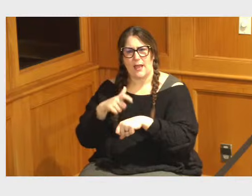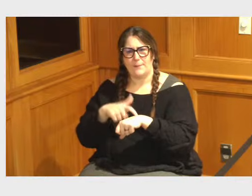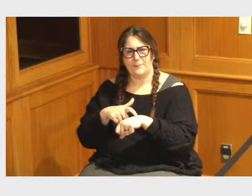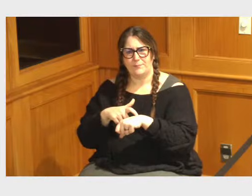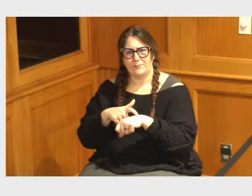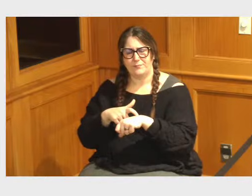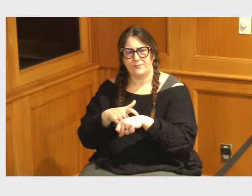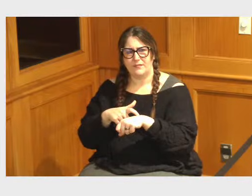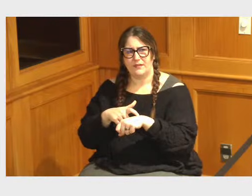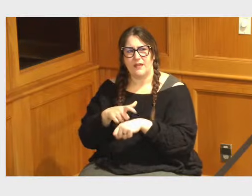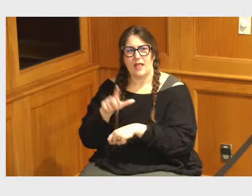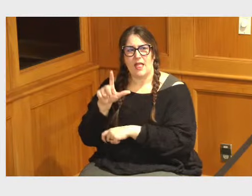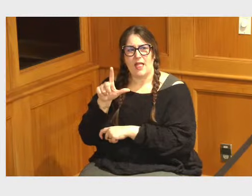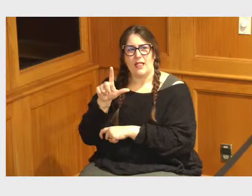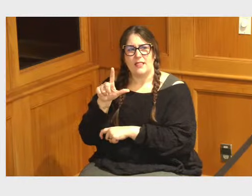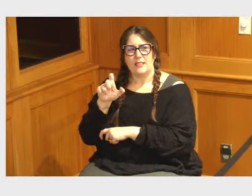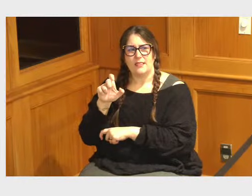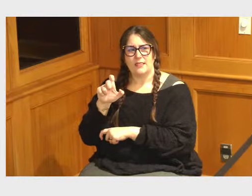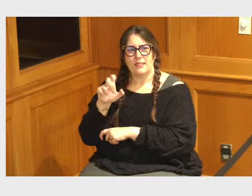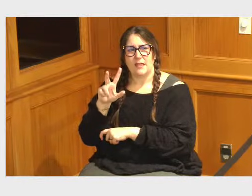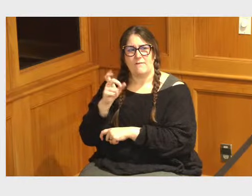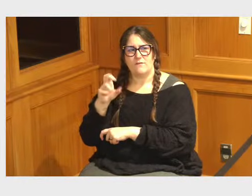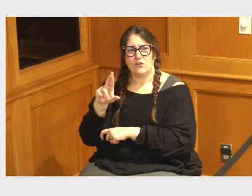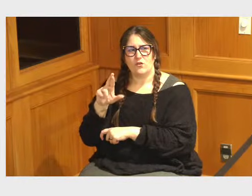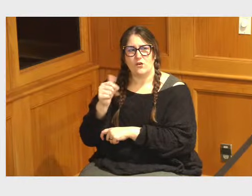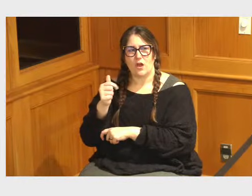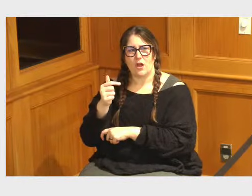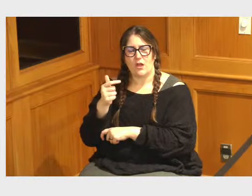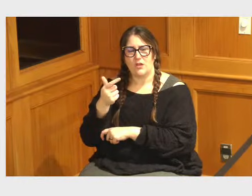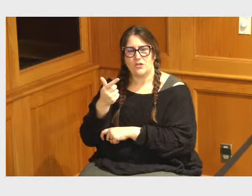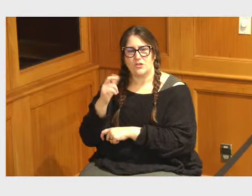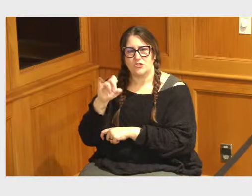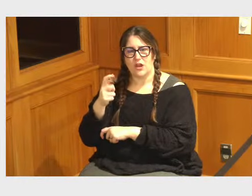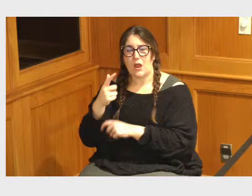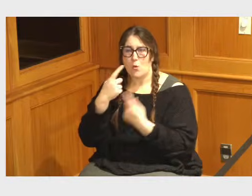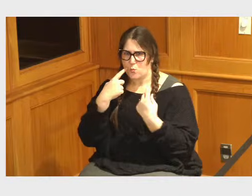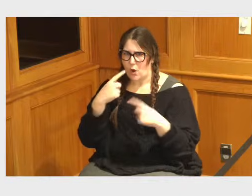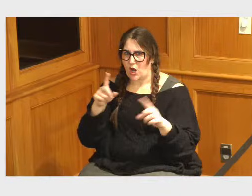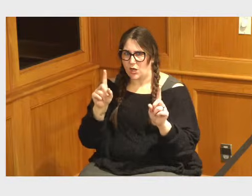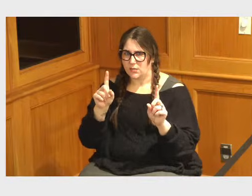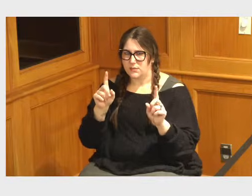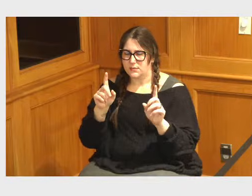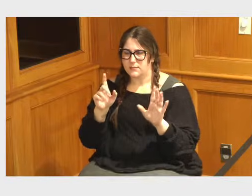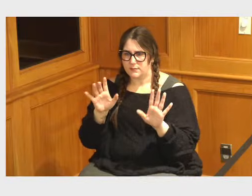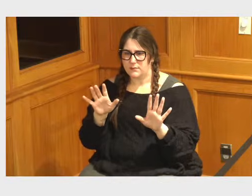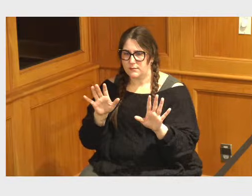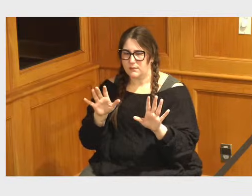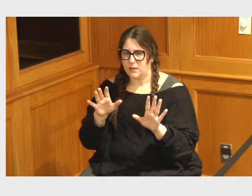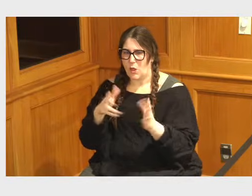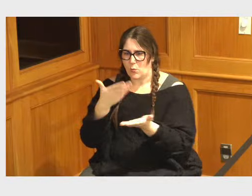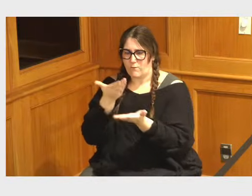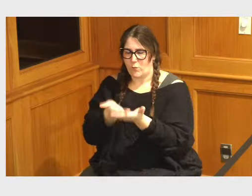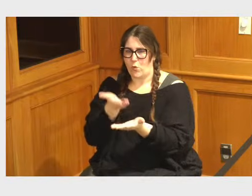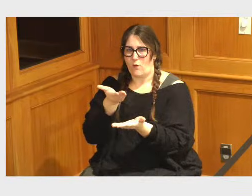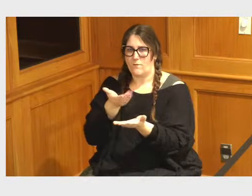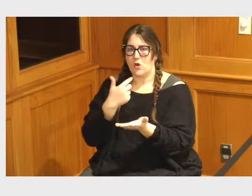I think that's the the the the proof of this program over time. like pulling funds together,